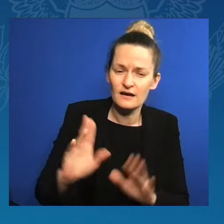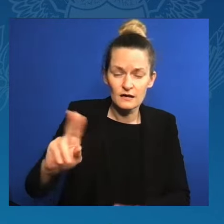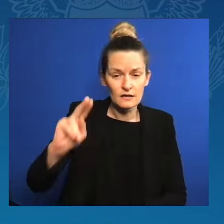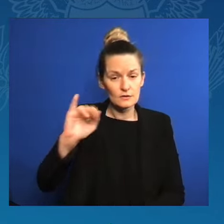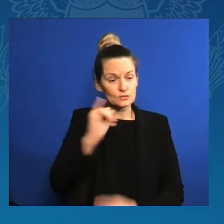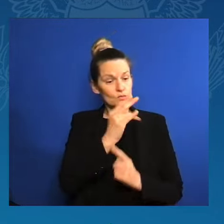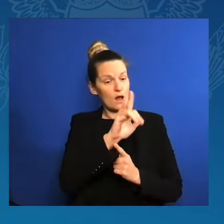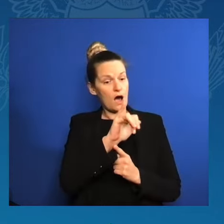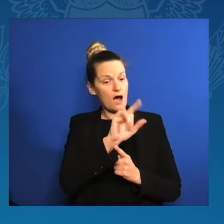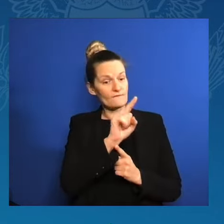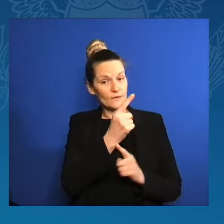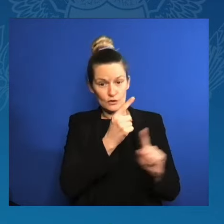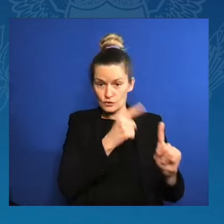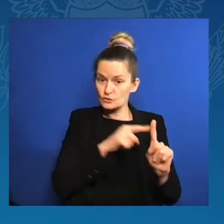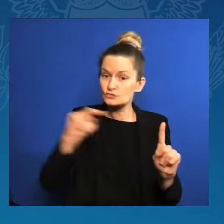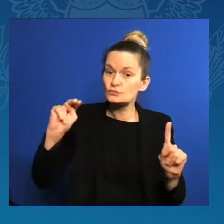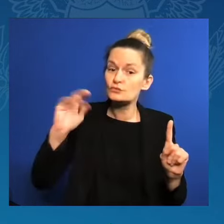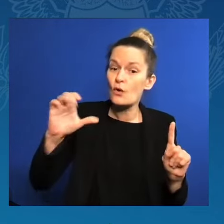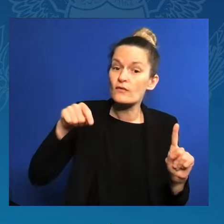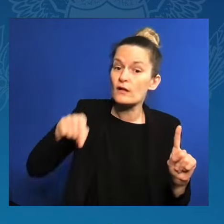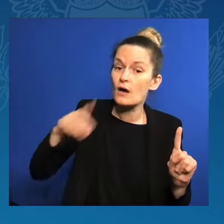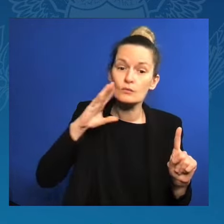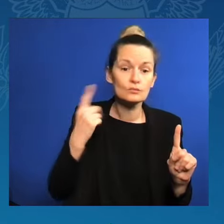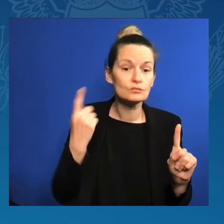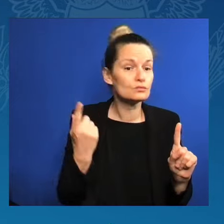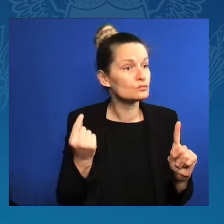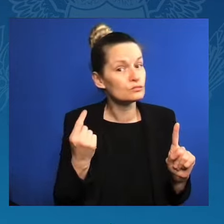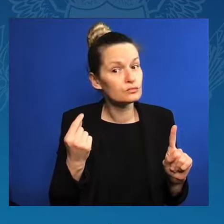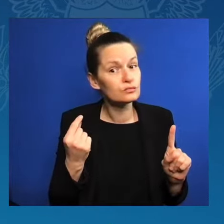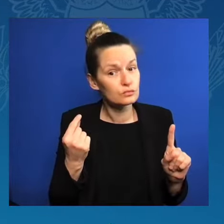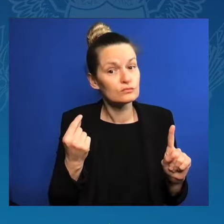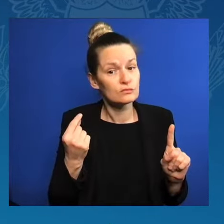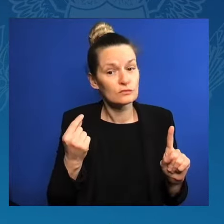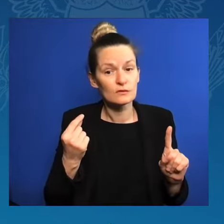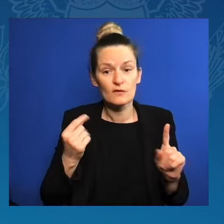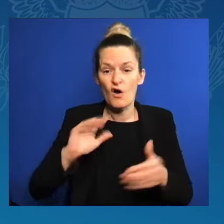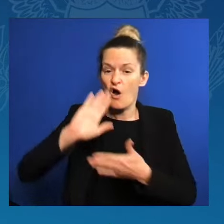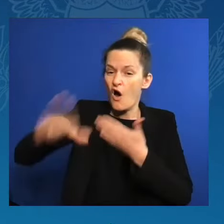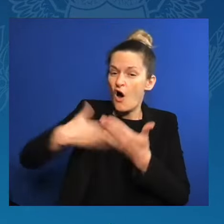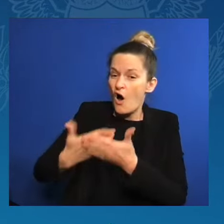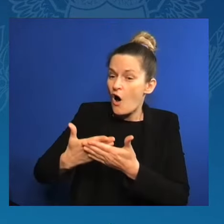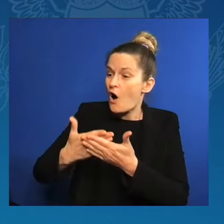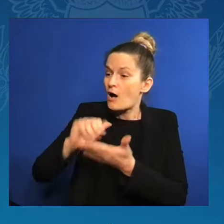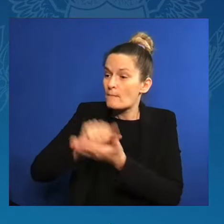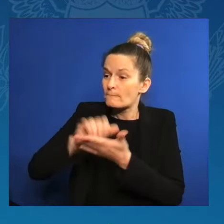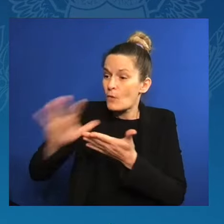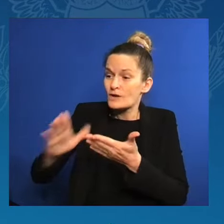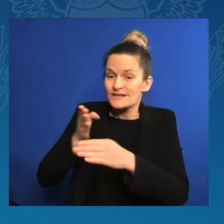banning most abortions after 12 weeks and making it much harder to even get an abortion before 12 weeks.